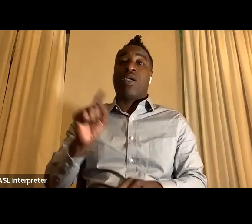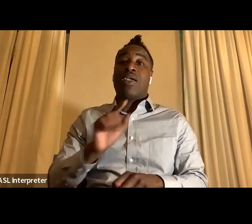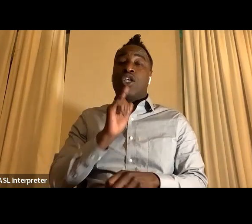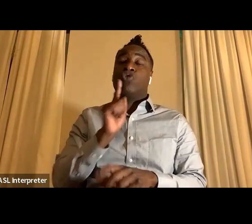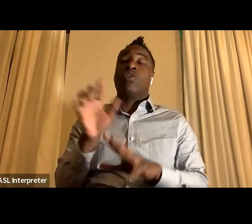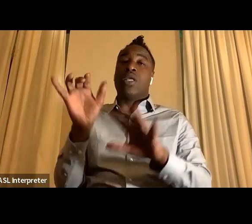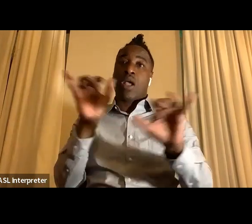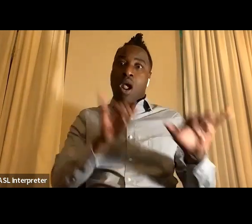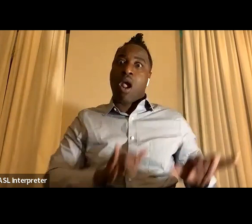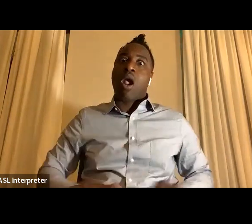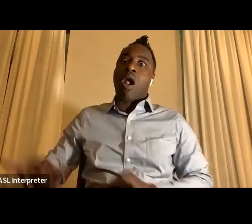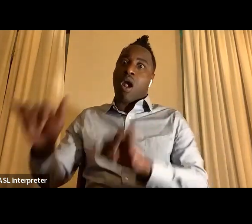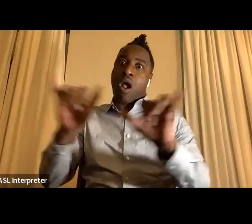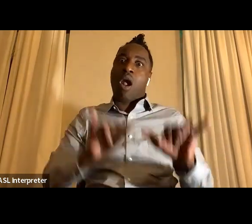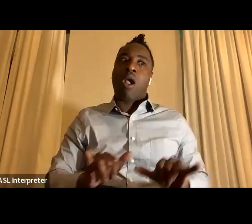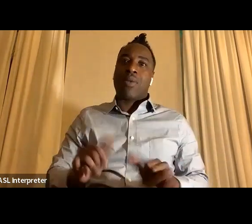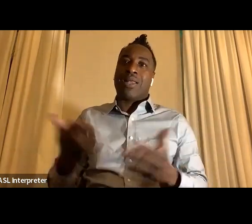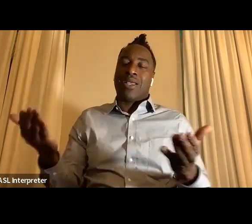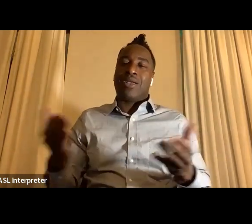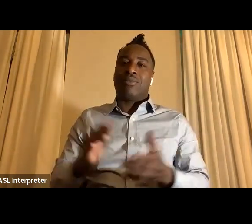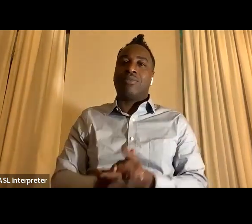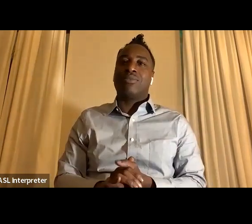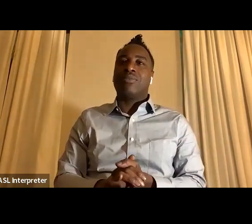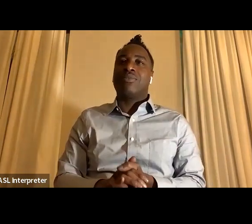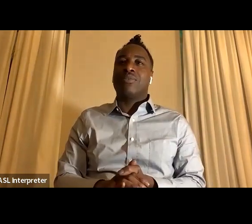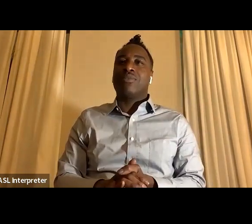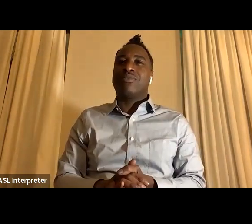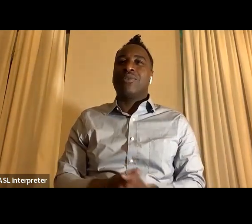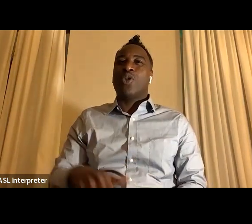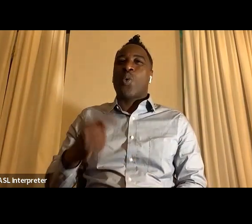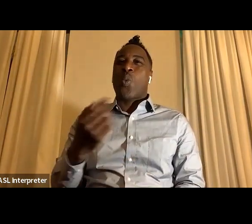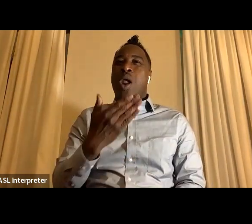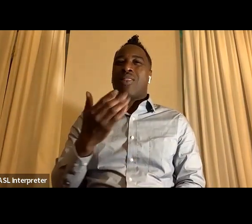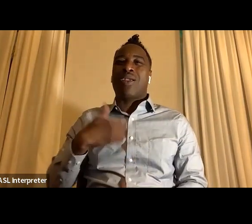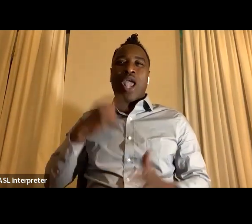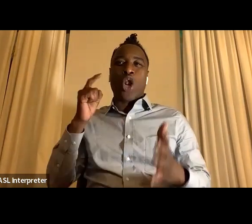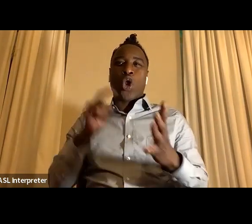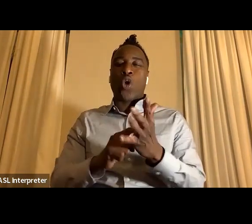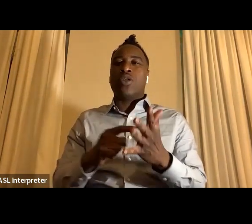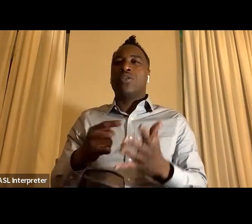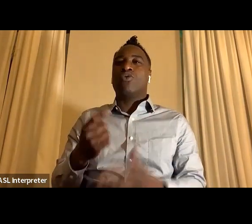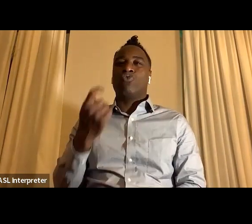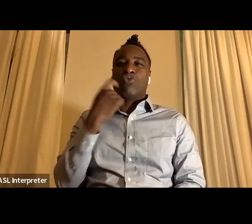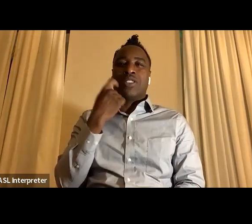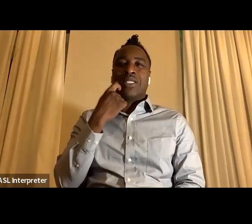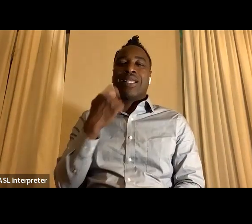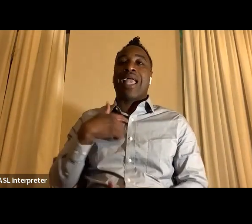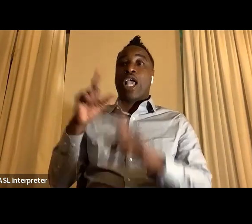and a there was one thing that I saw not too long ago. I took a picture of it as a reference for a piece, actually,